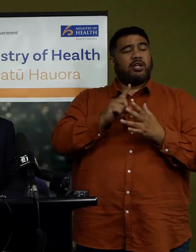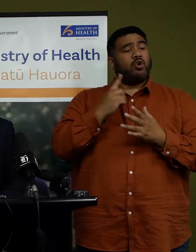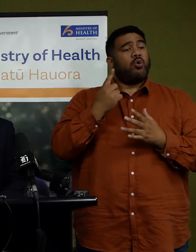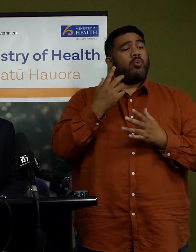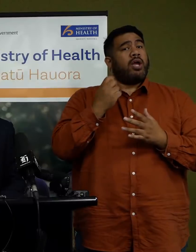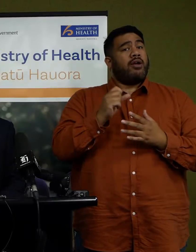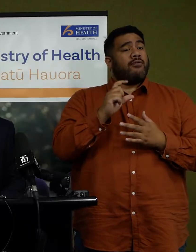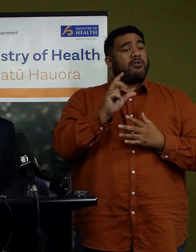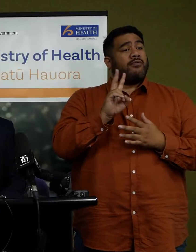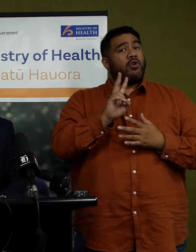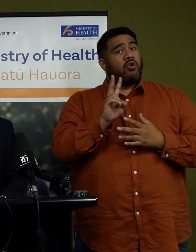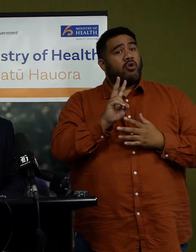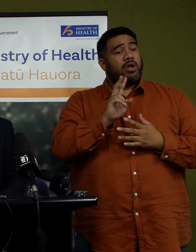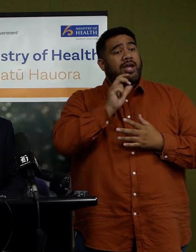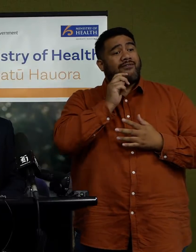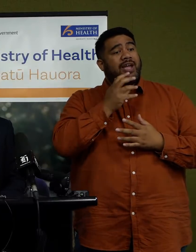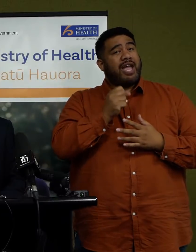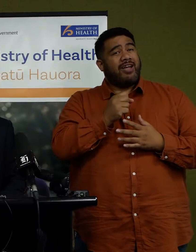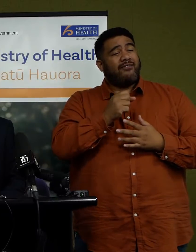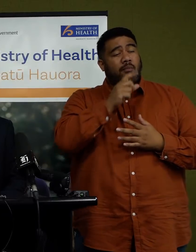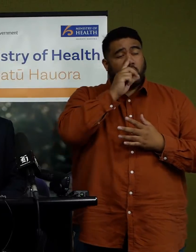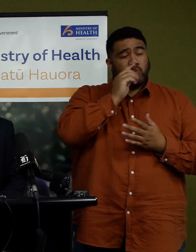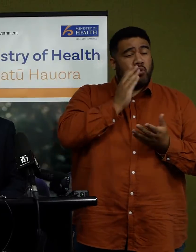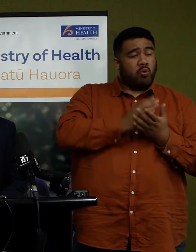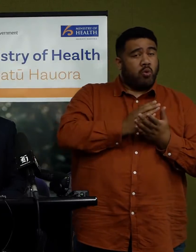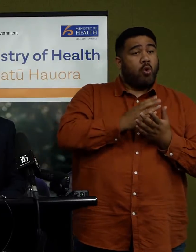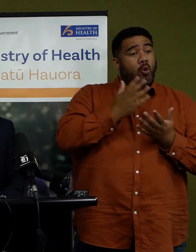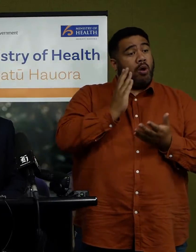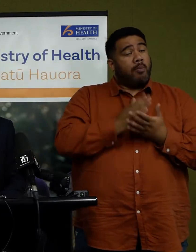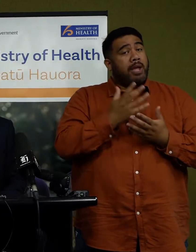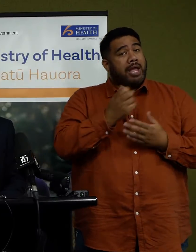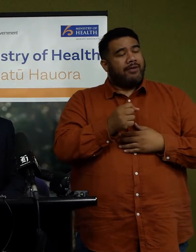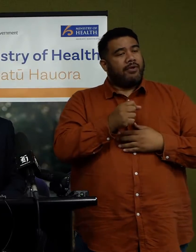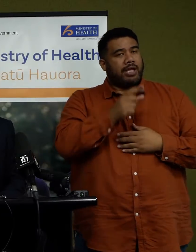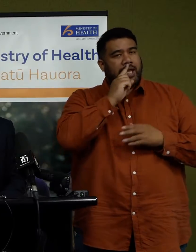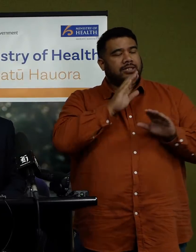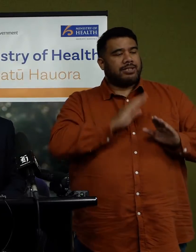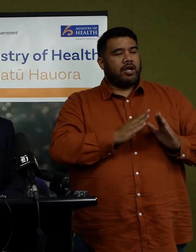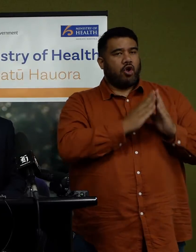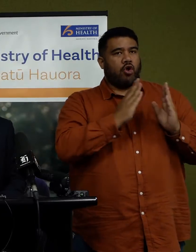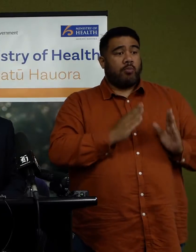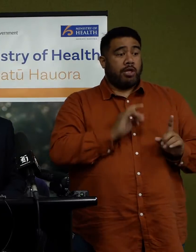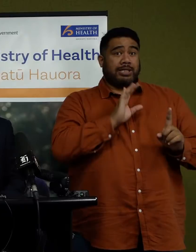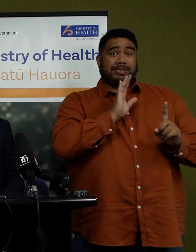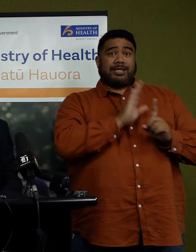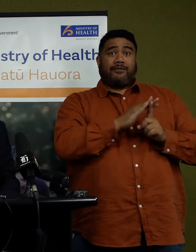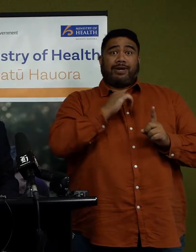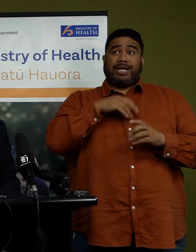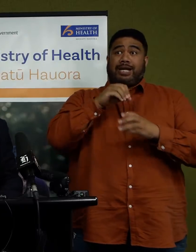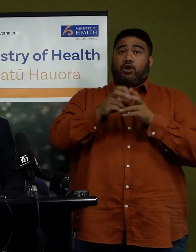with mild to moderate symptoms. She does not require hospital-level care.